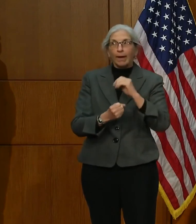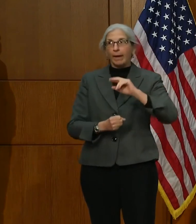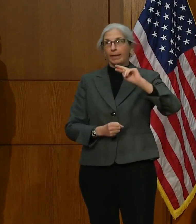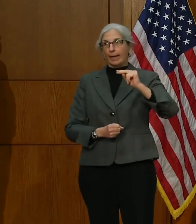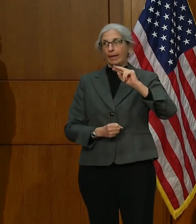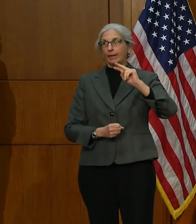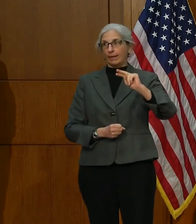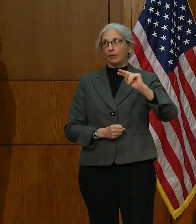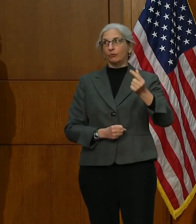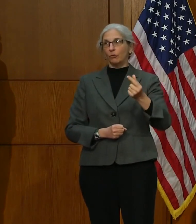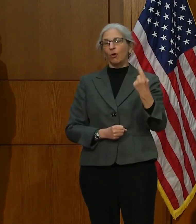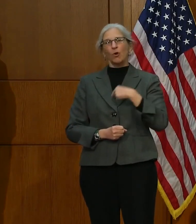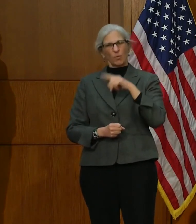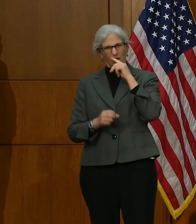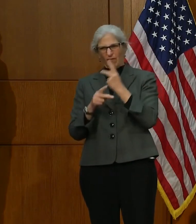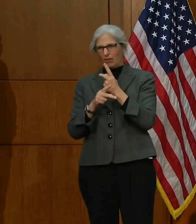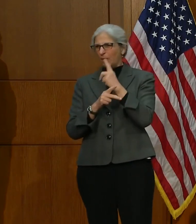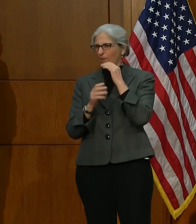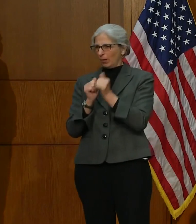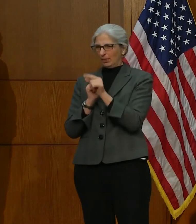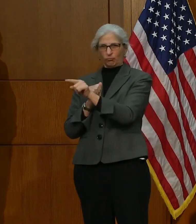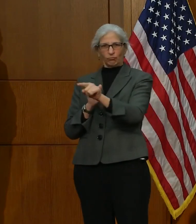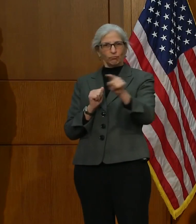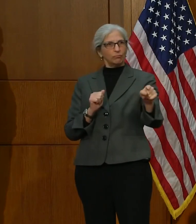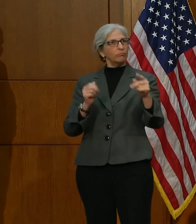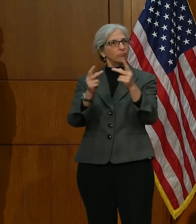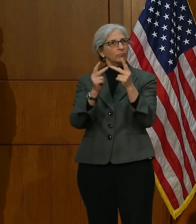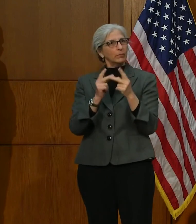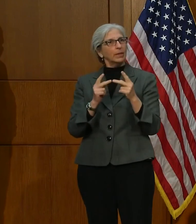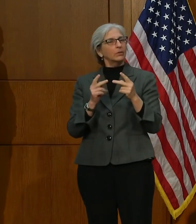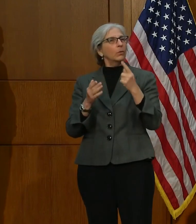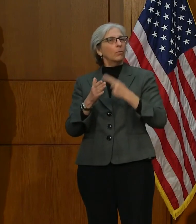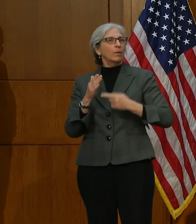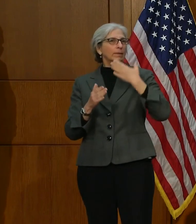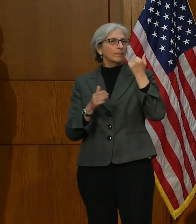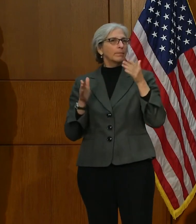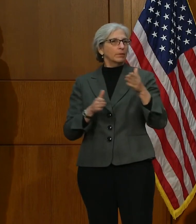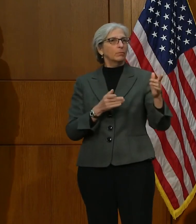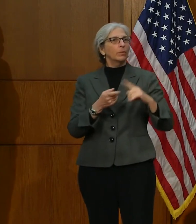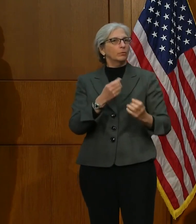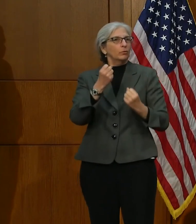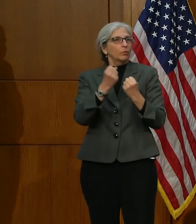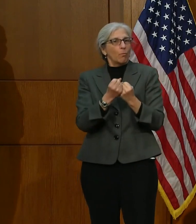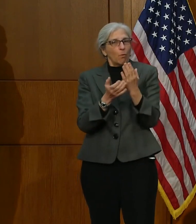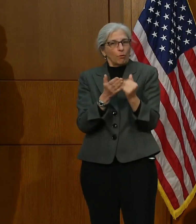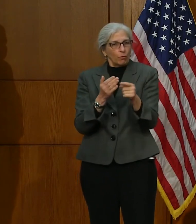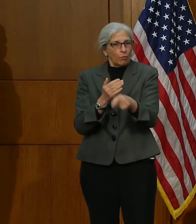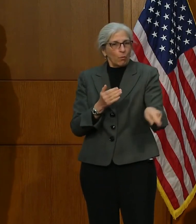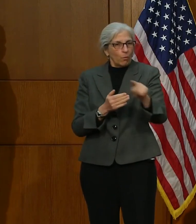ADDITIONAL VOLUNTEERS AND SUPPORT AND GUARDSMEN WERE FEARING OUT ON A SITE BY SITE